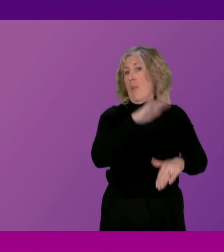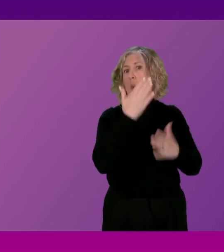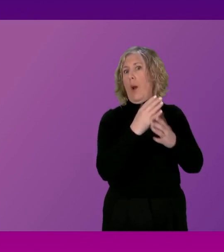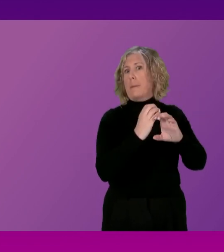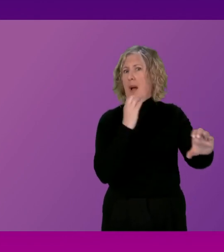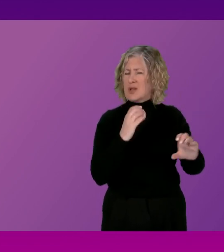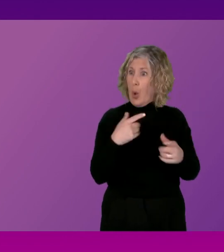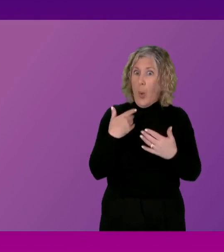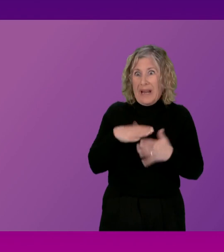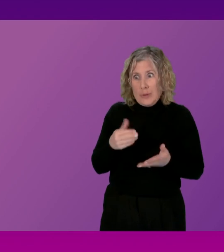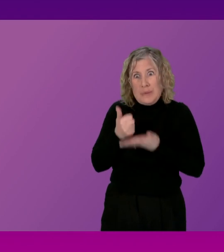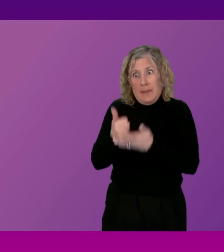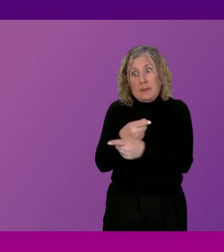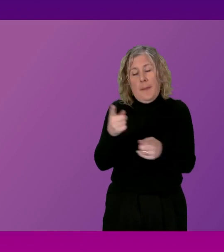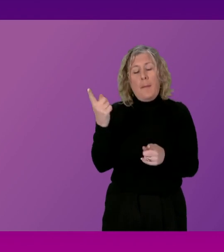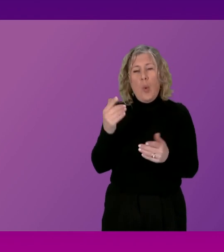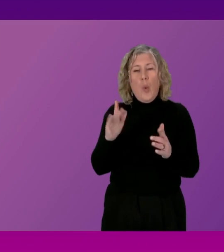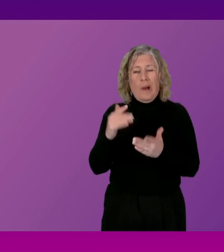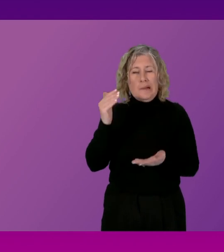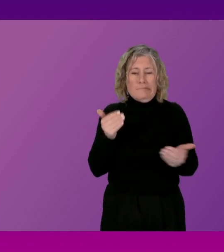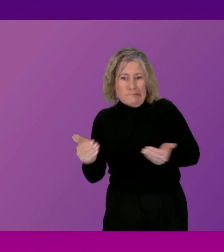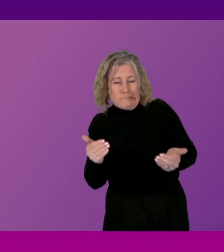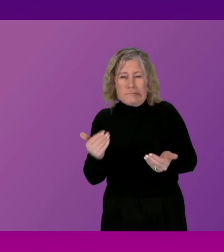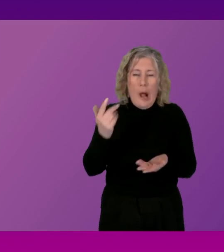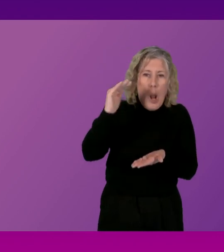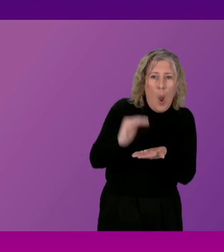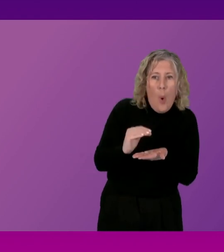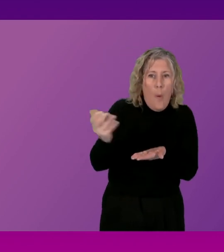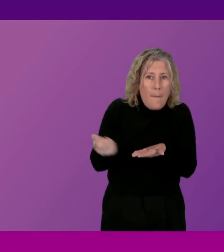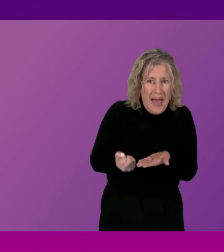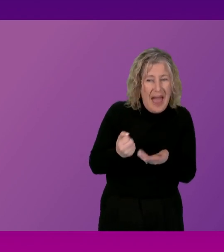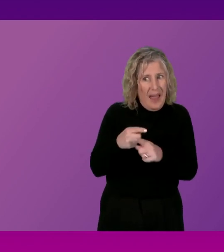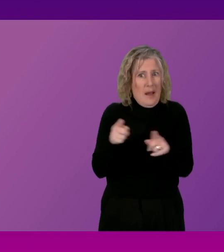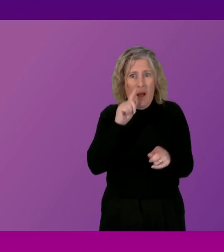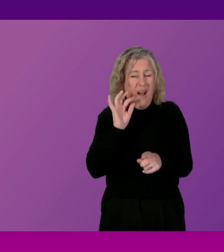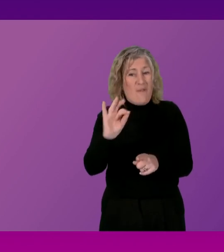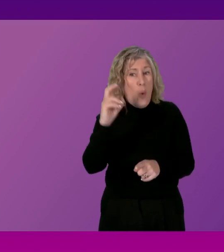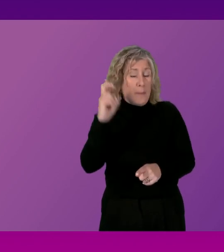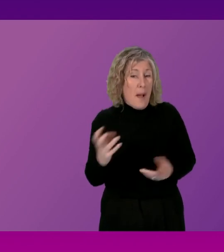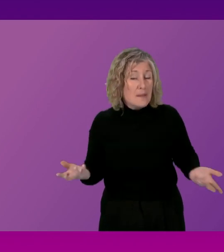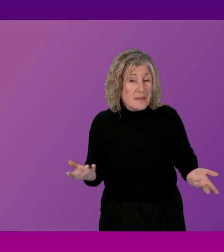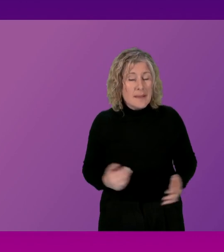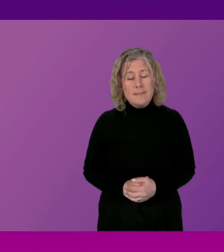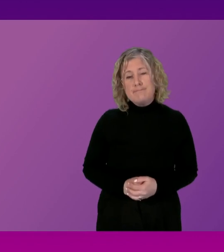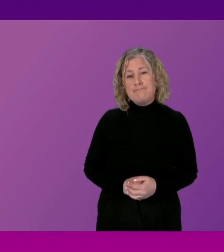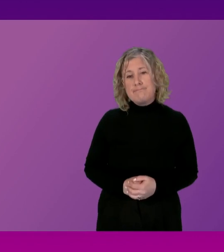struggling the most and are finding bus travel unaffordable?